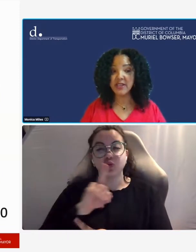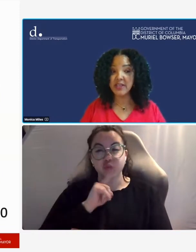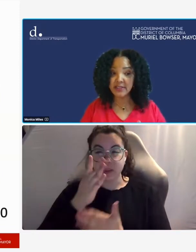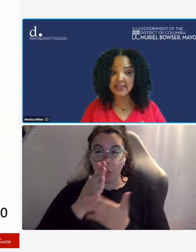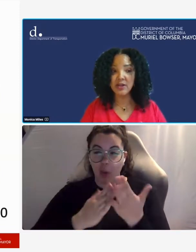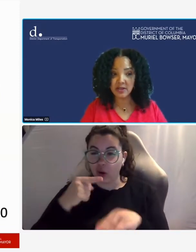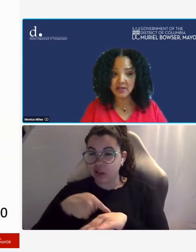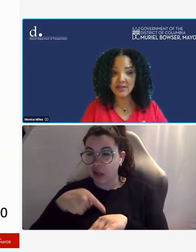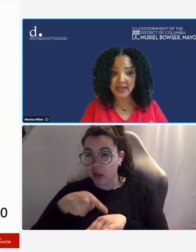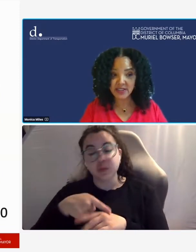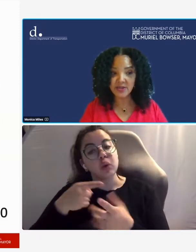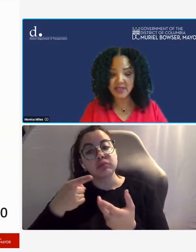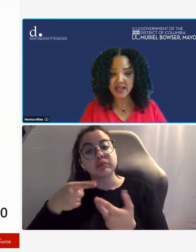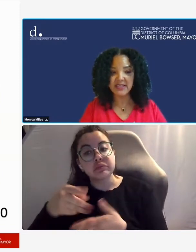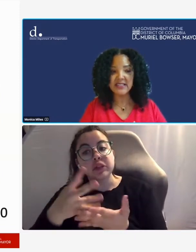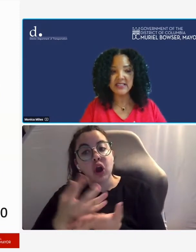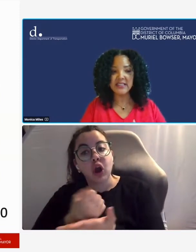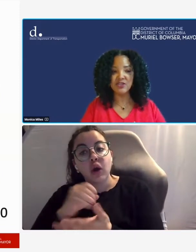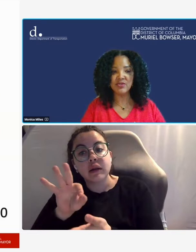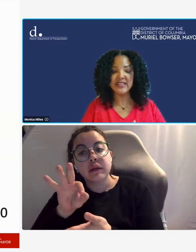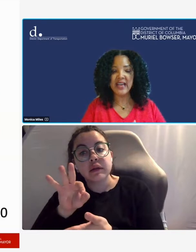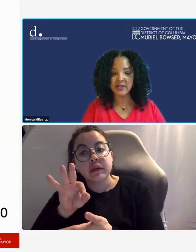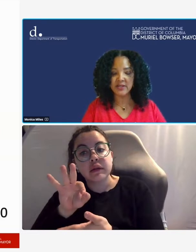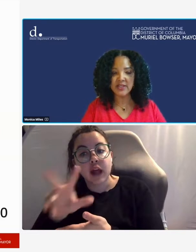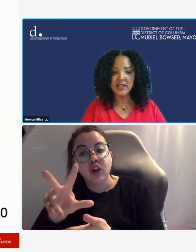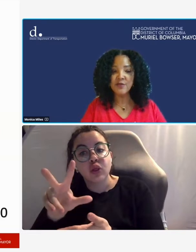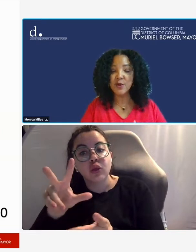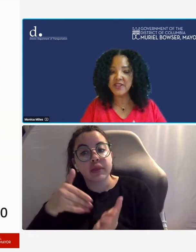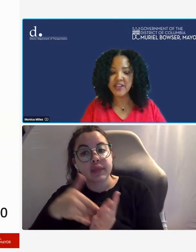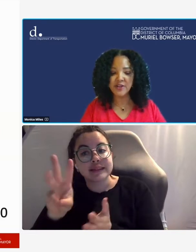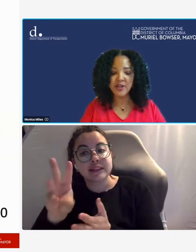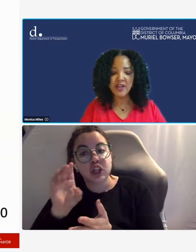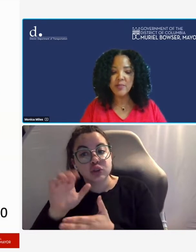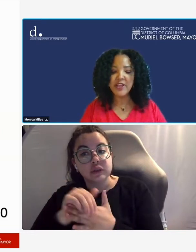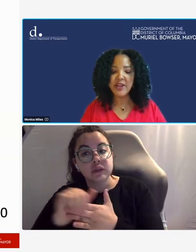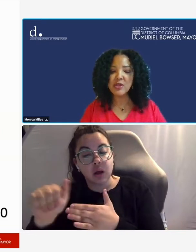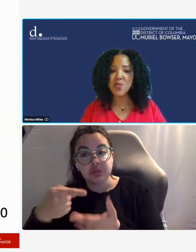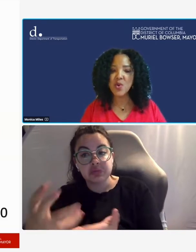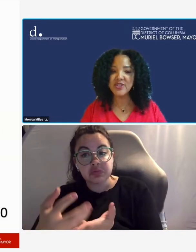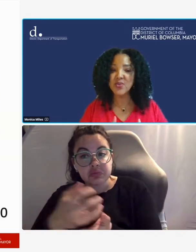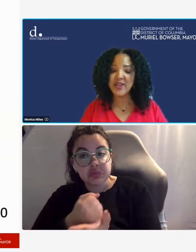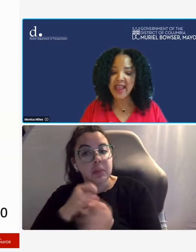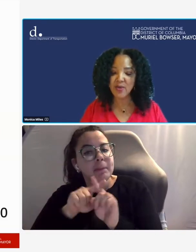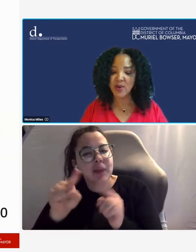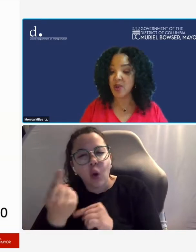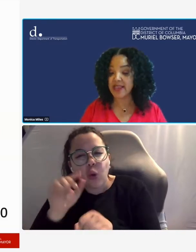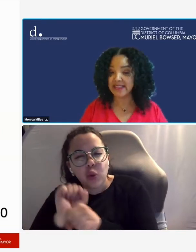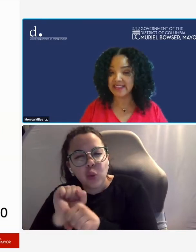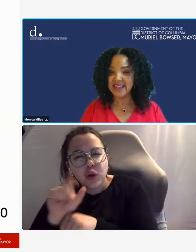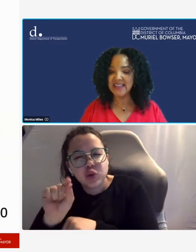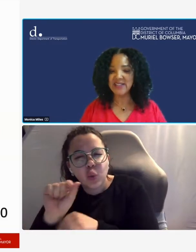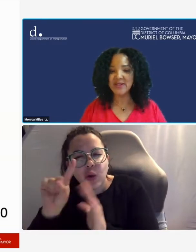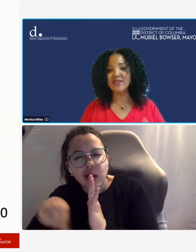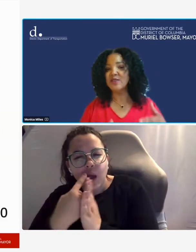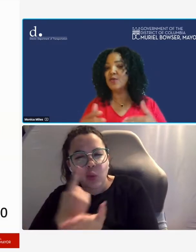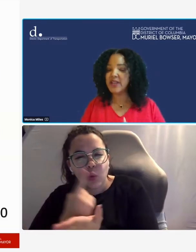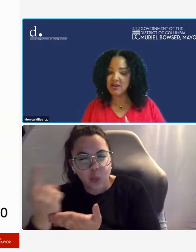he did earn 93 600 for the year but he only worked 20-hour weeks so instead of a 40-hour